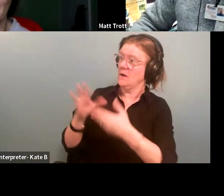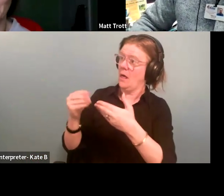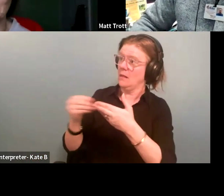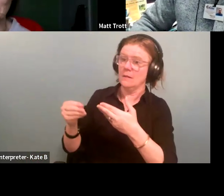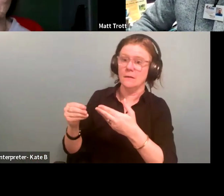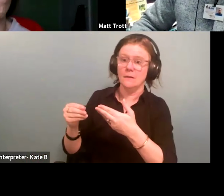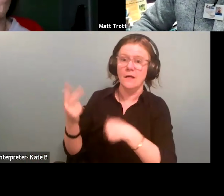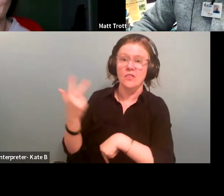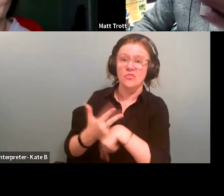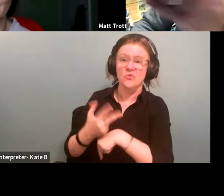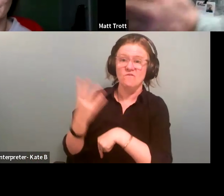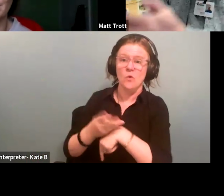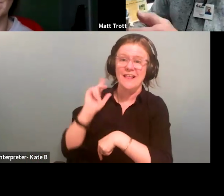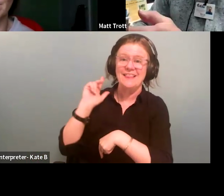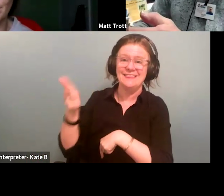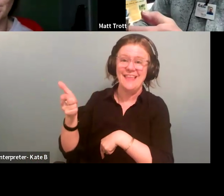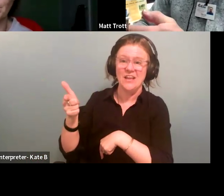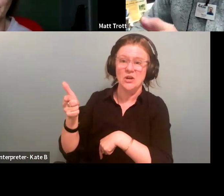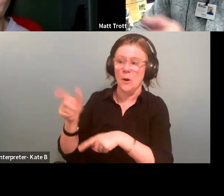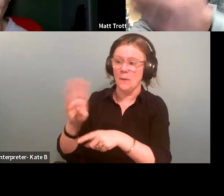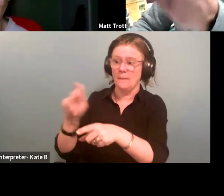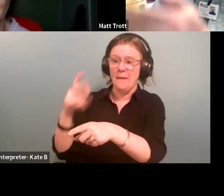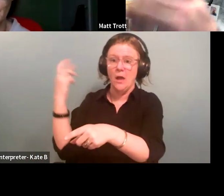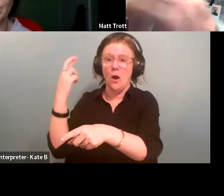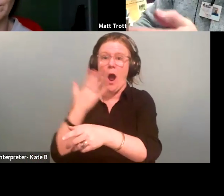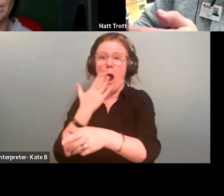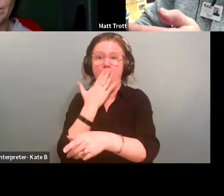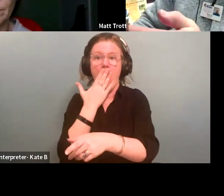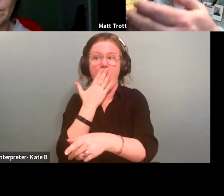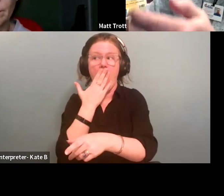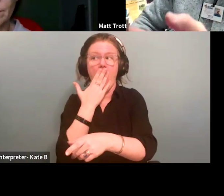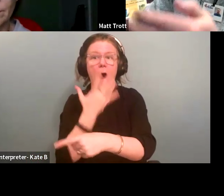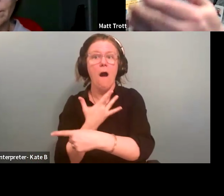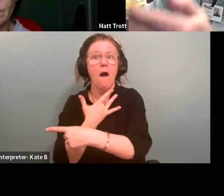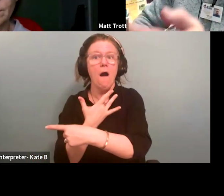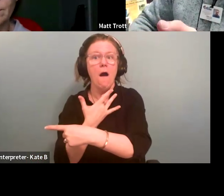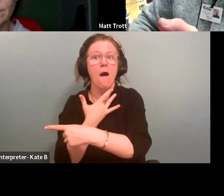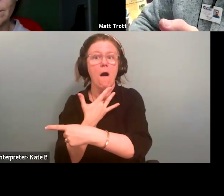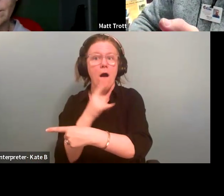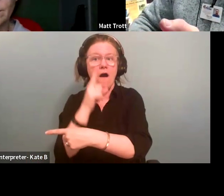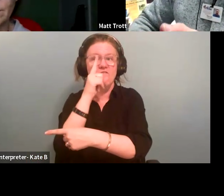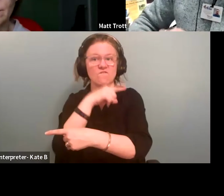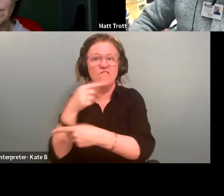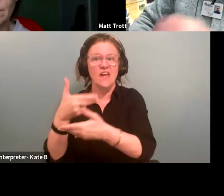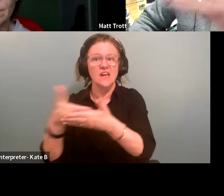In three or four days, the bank realizes that it's a fraudulent check or other transaction